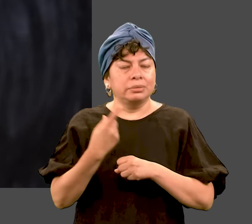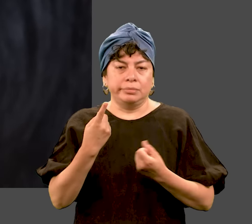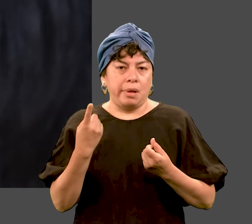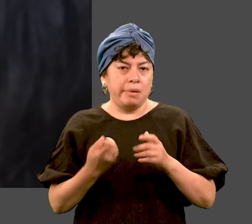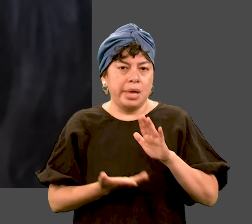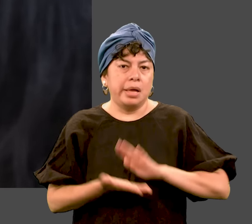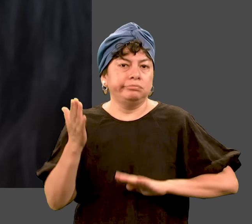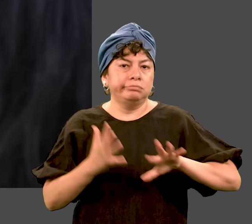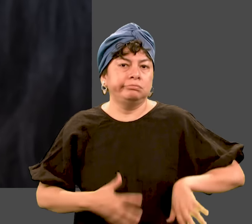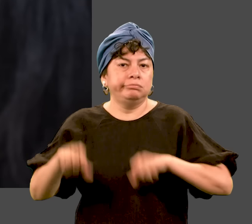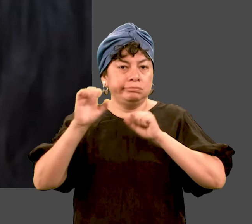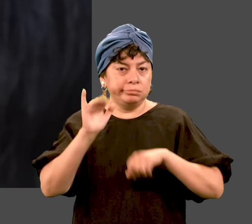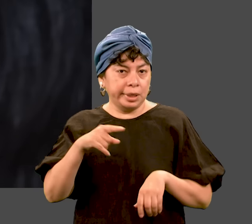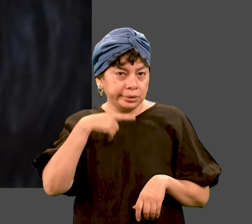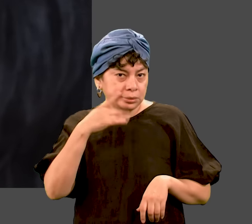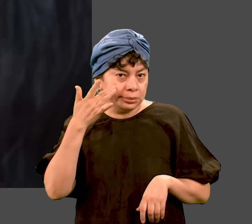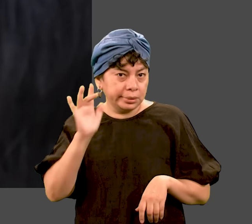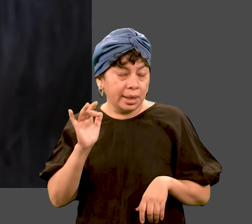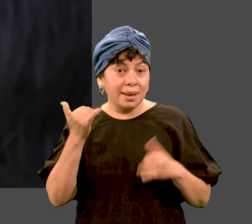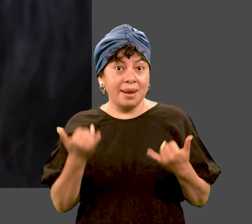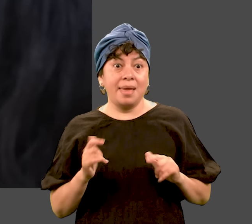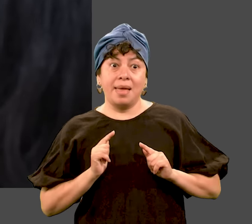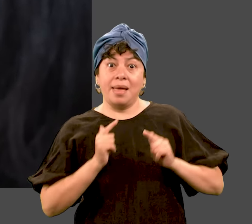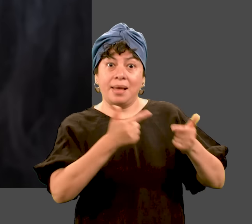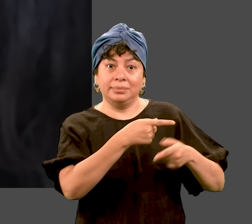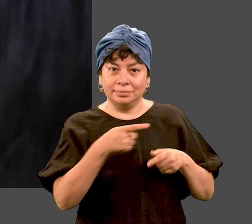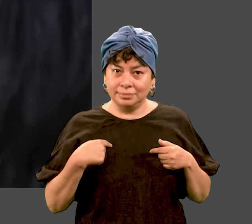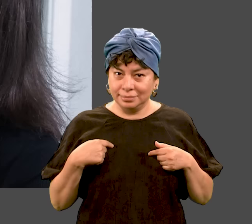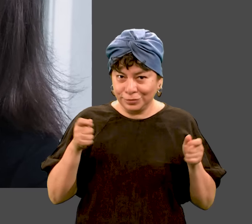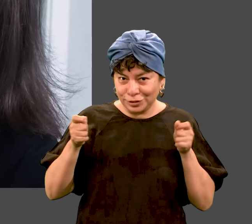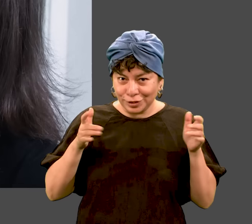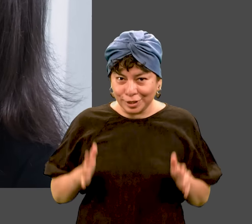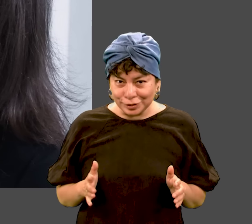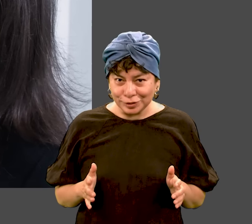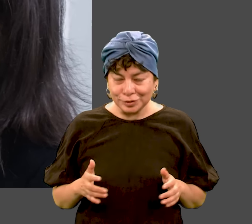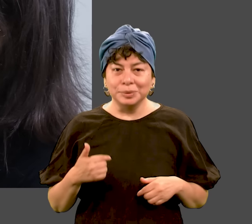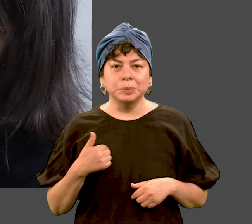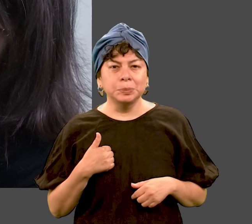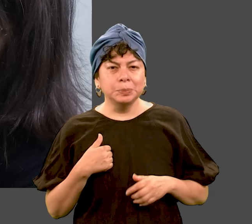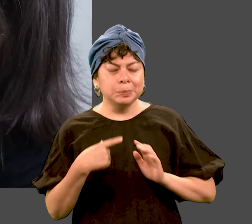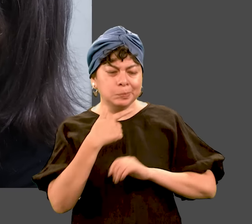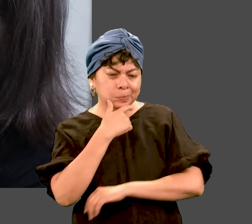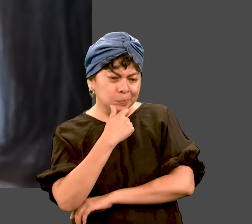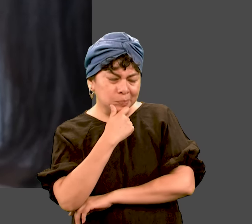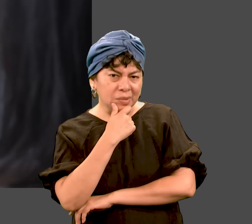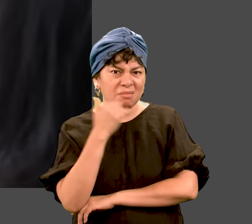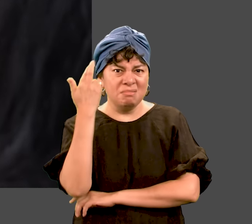but when I got in as director, we switched to a new model. We couldn't afford a huge budget for interpreters.